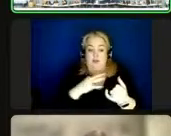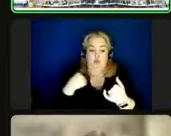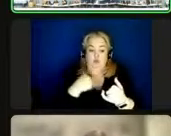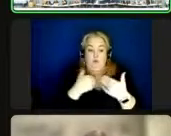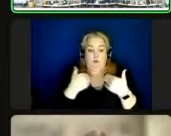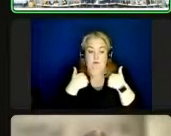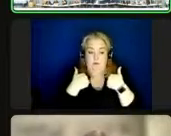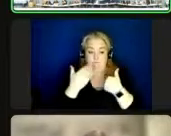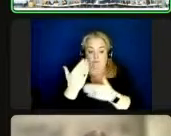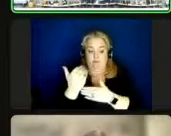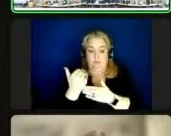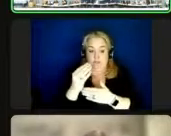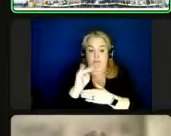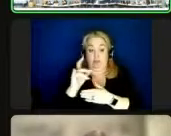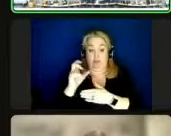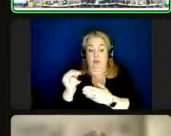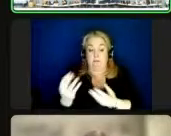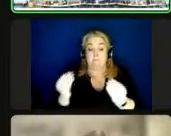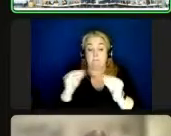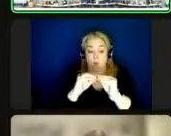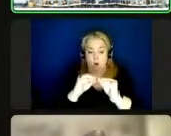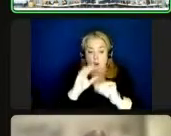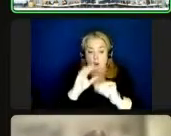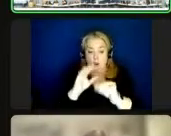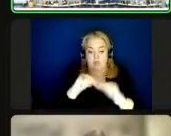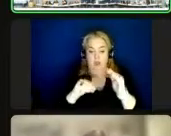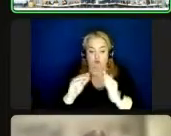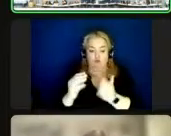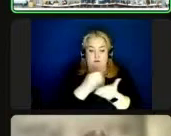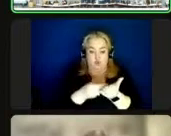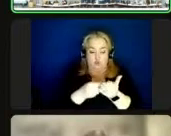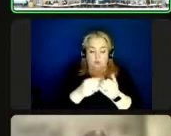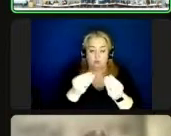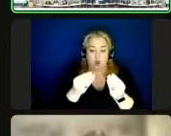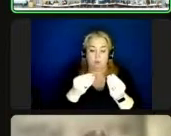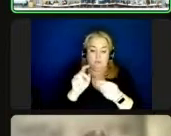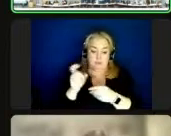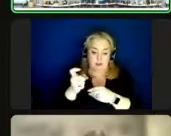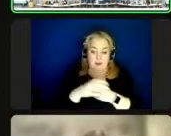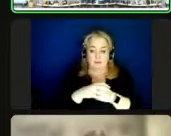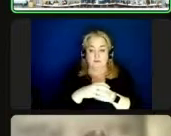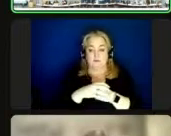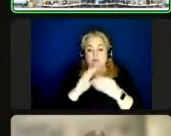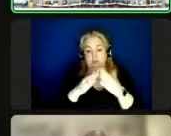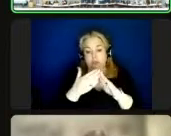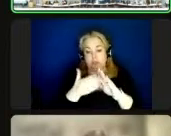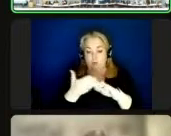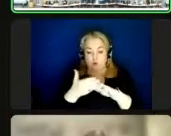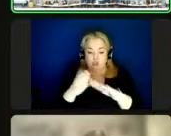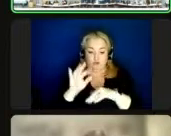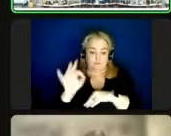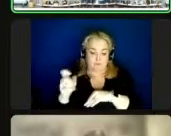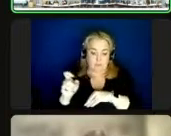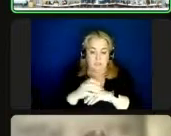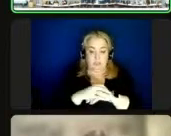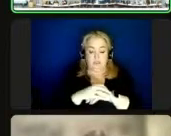SO THAT'S OUR. OUR EXPENSES ARE THE KIND OF